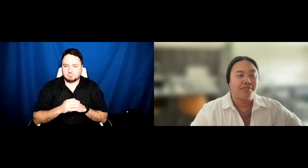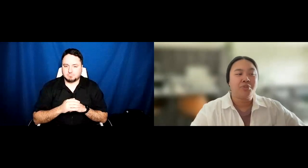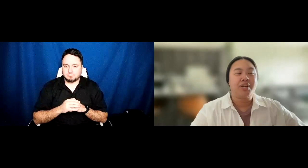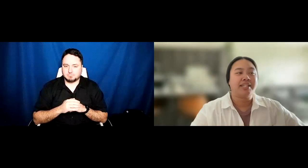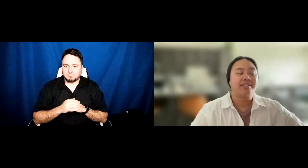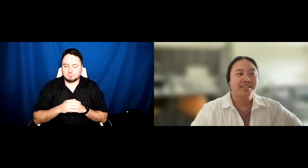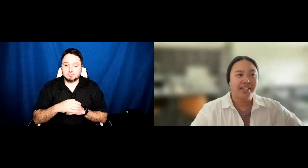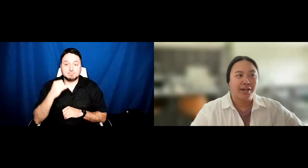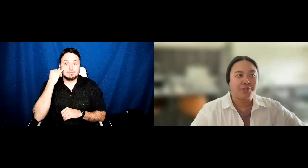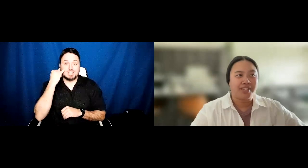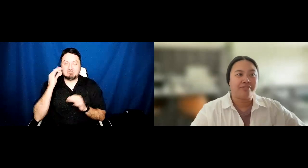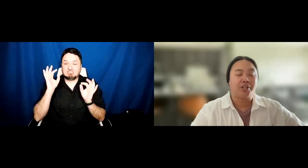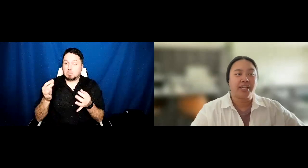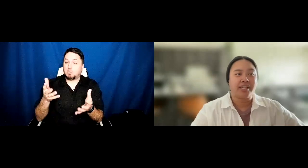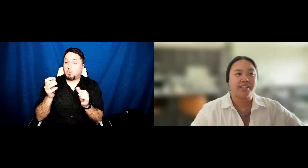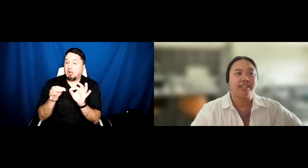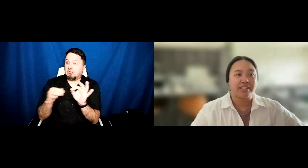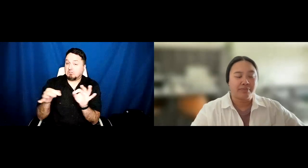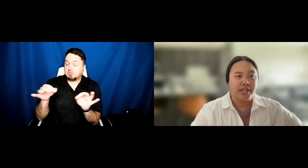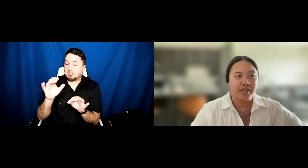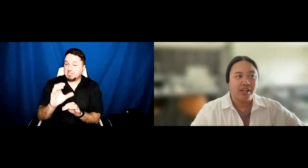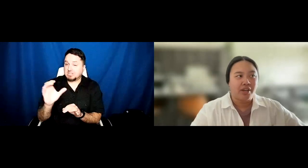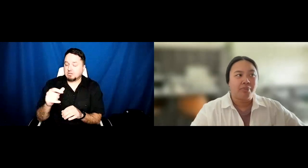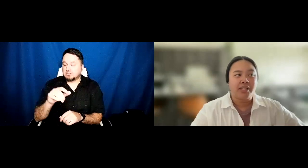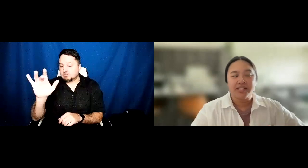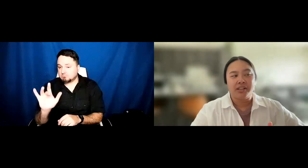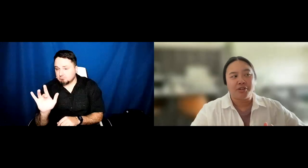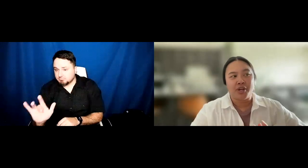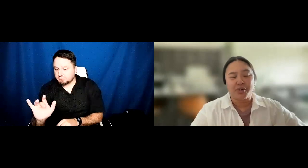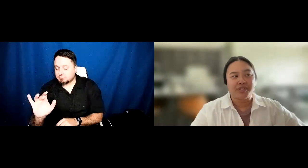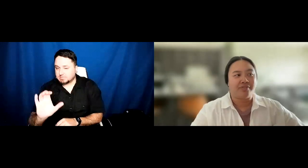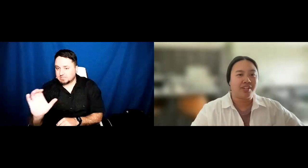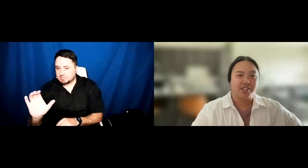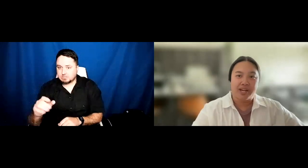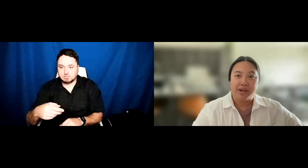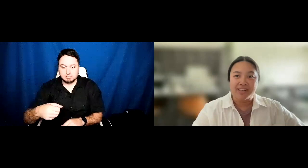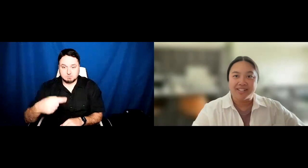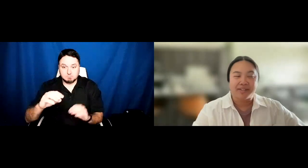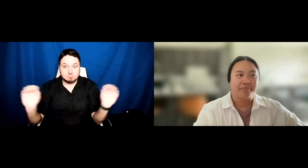If you do not see the captions after clicking the CC button, please alert the host via the chat box.